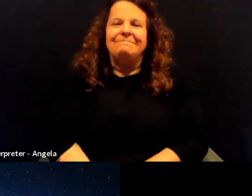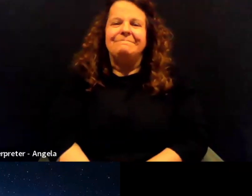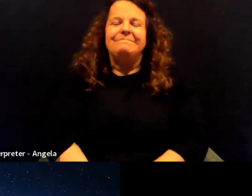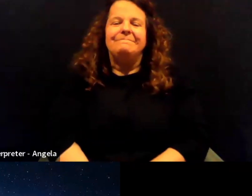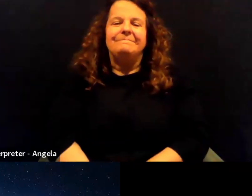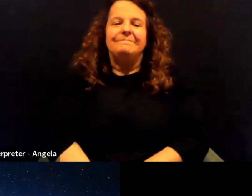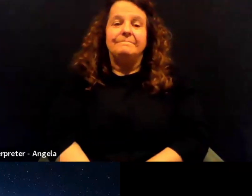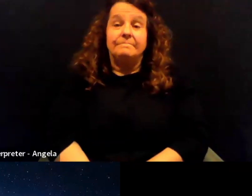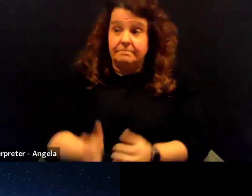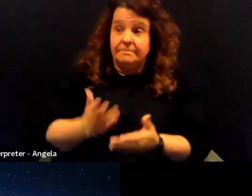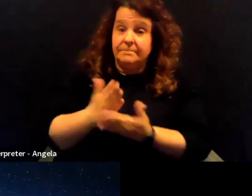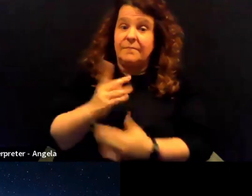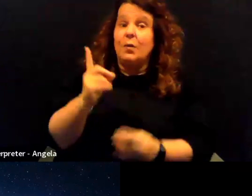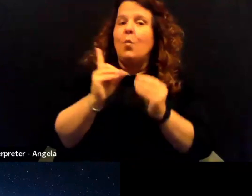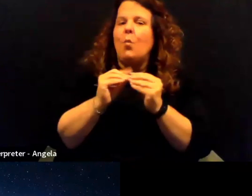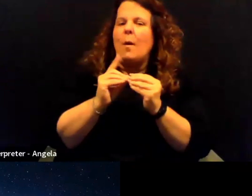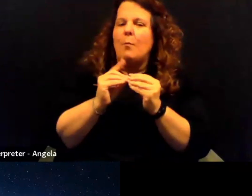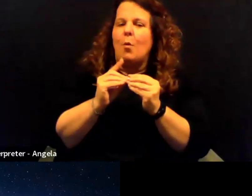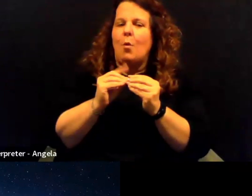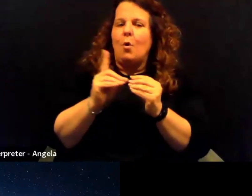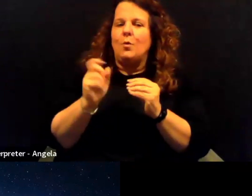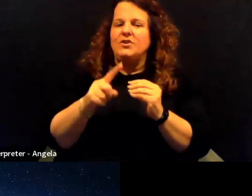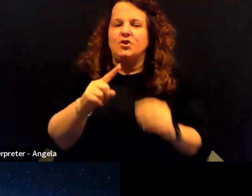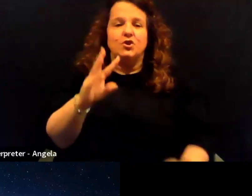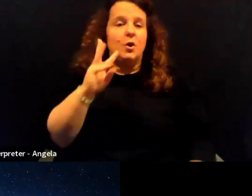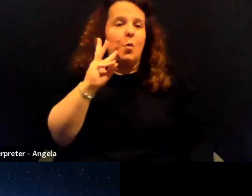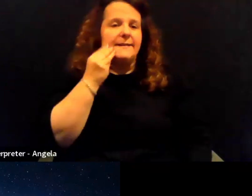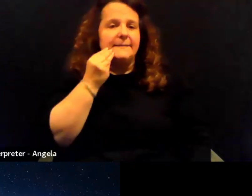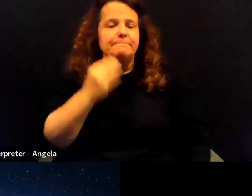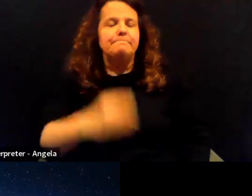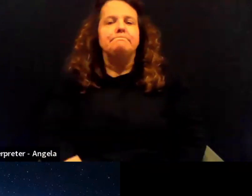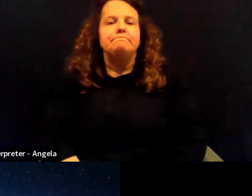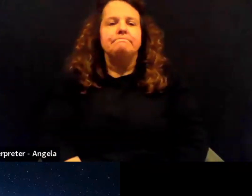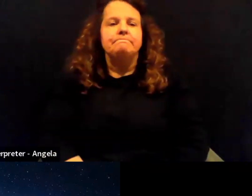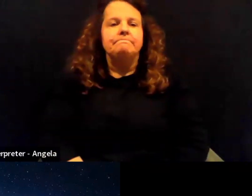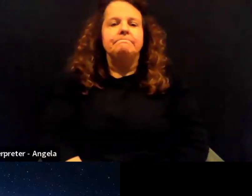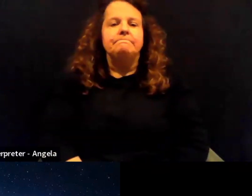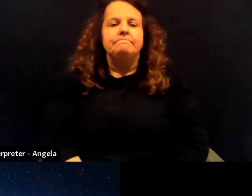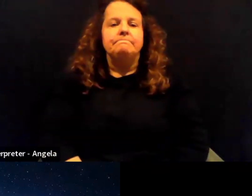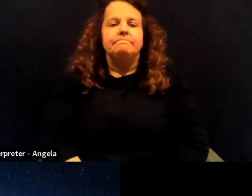Let's just do 1 question. Wendy sounds good. Well, we have 1 from Nathan Bullock and he